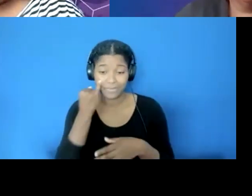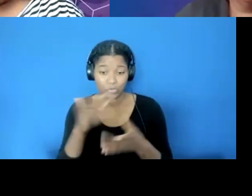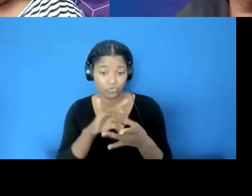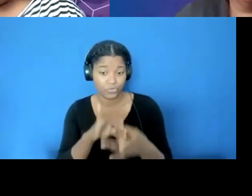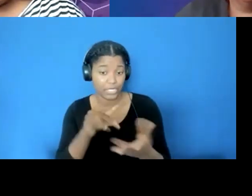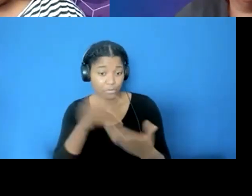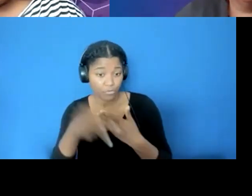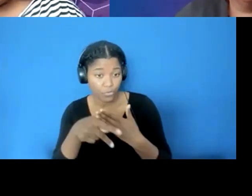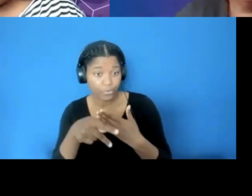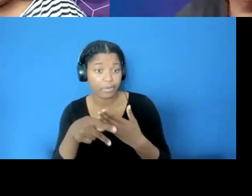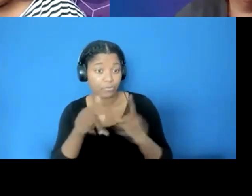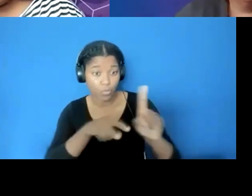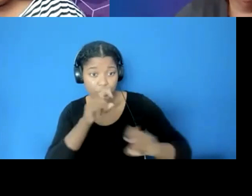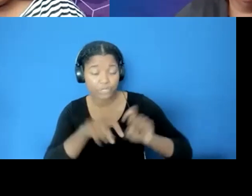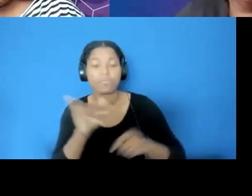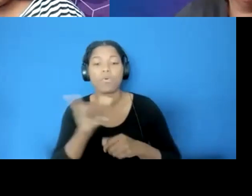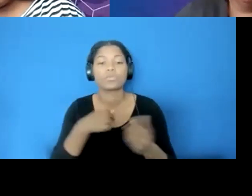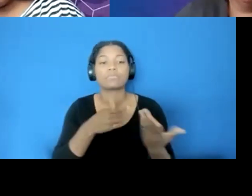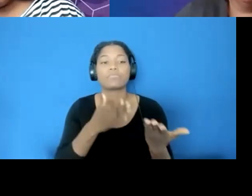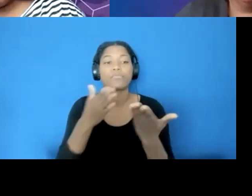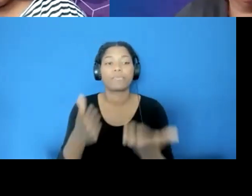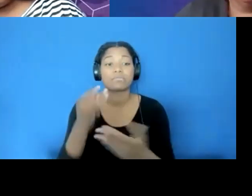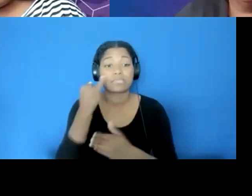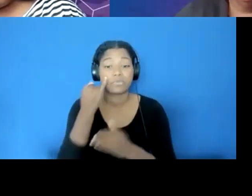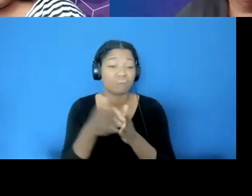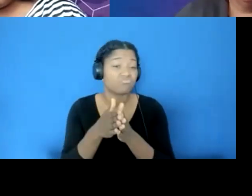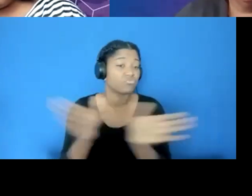The other thing I would recommend is that if you have general policy questions,